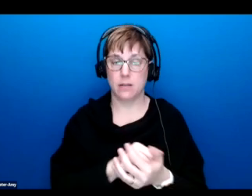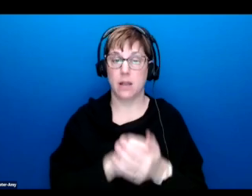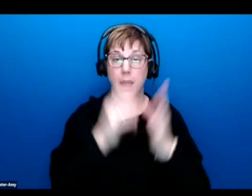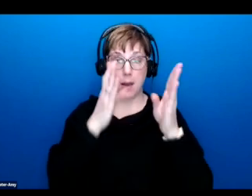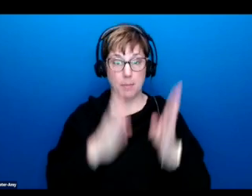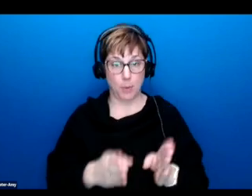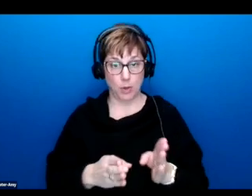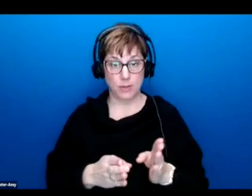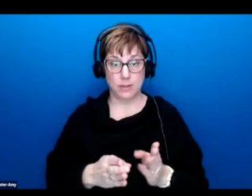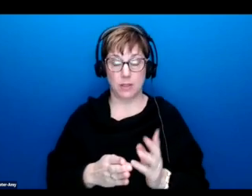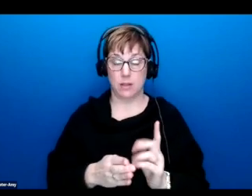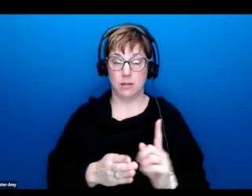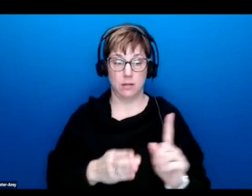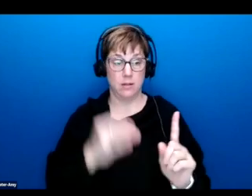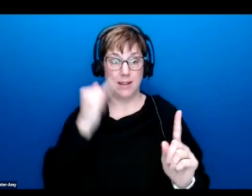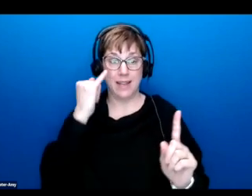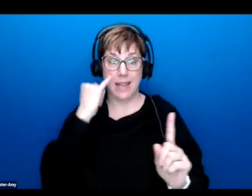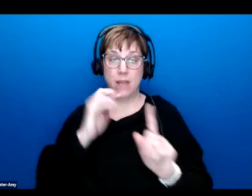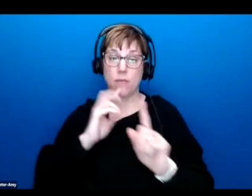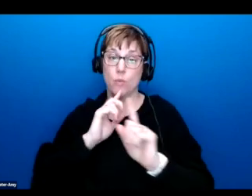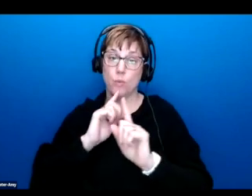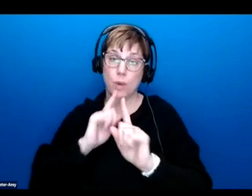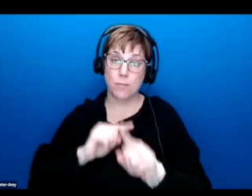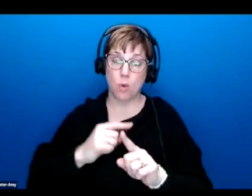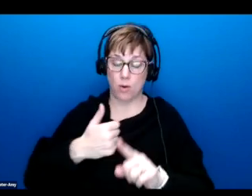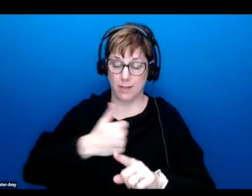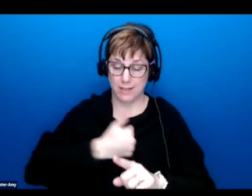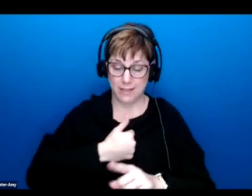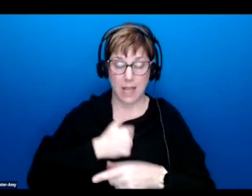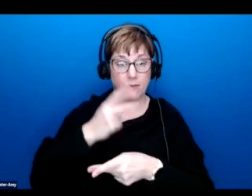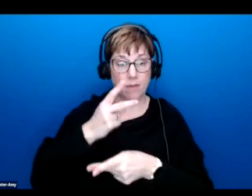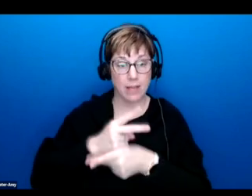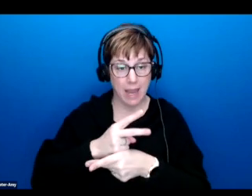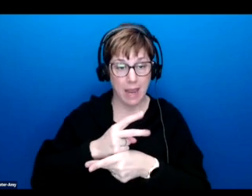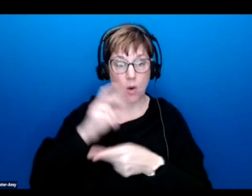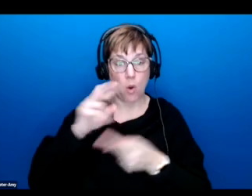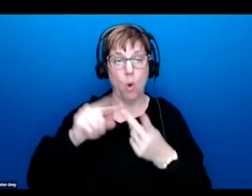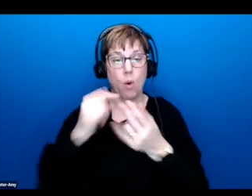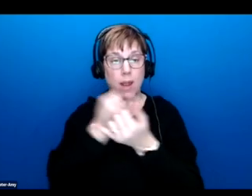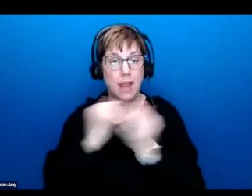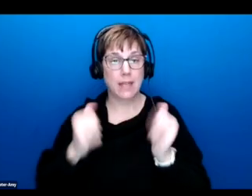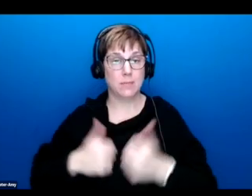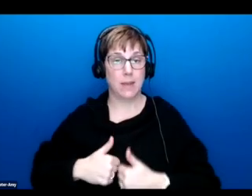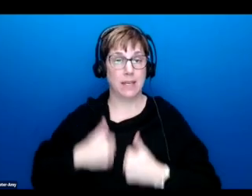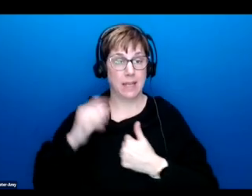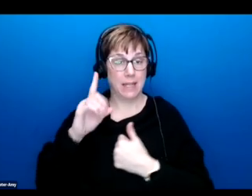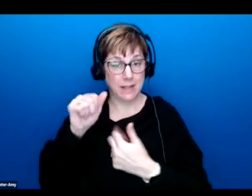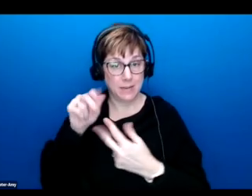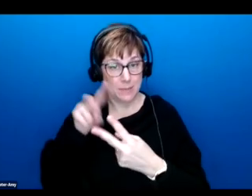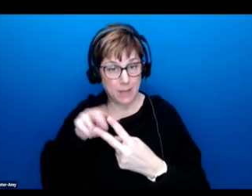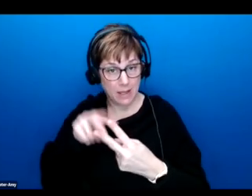LTSS if they report a self care, and/or independent living disability in the ACS